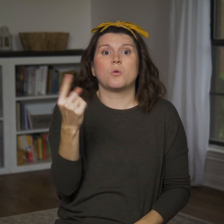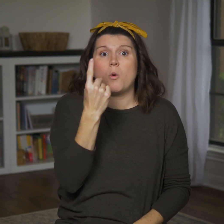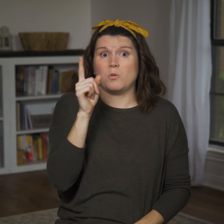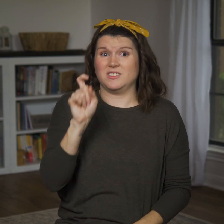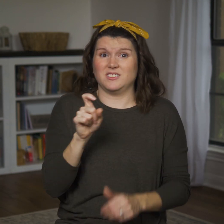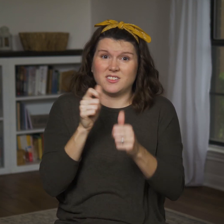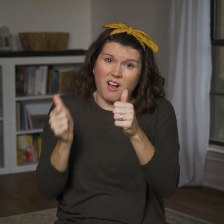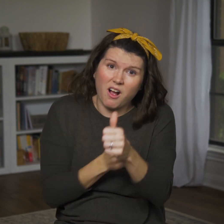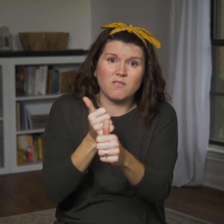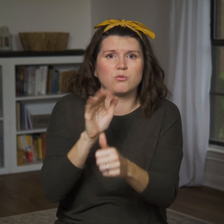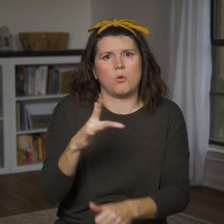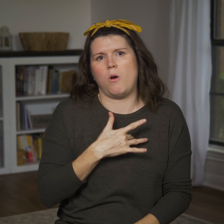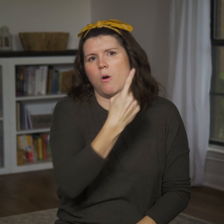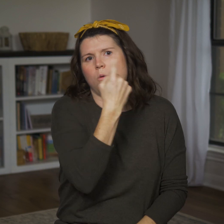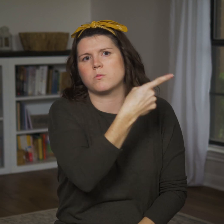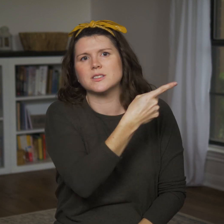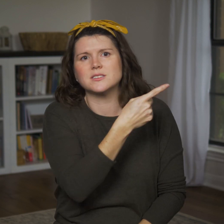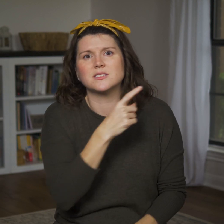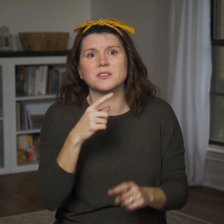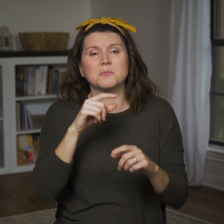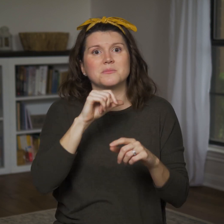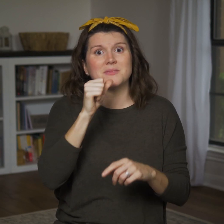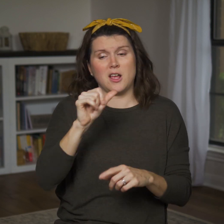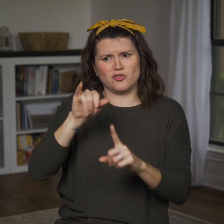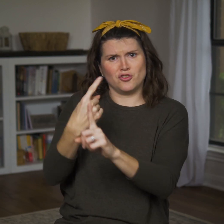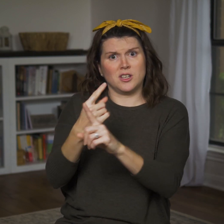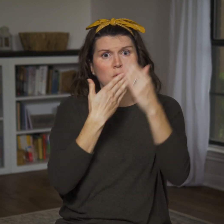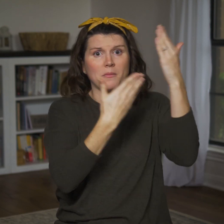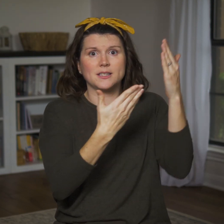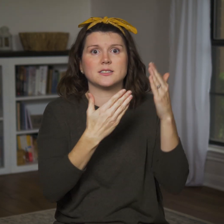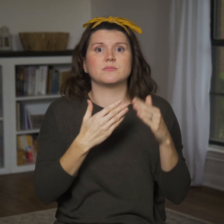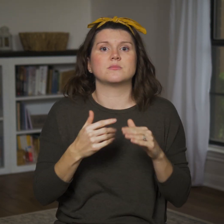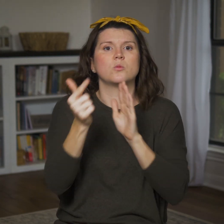He has always been after our hearts, not just our obedience.